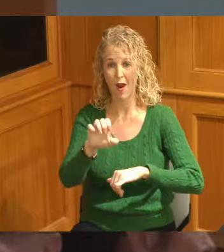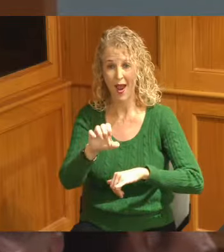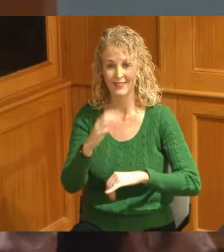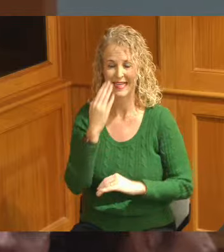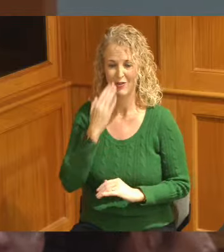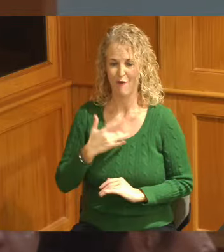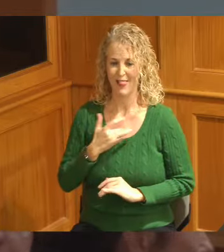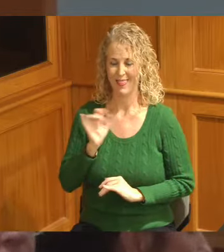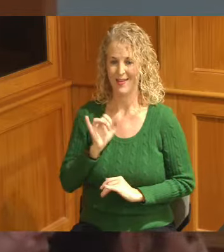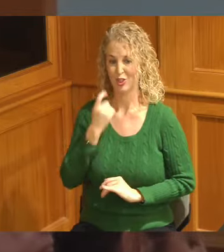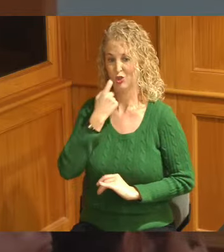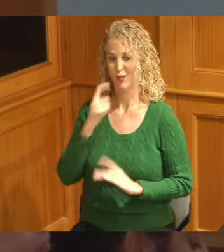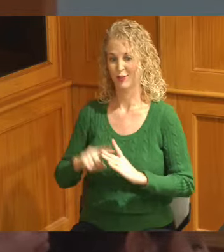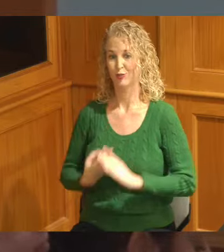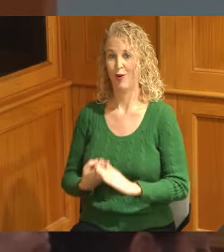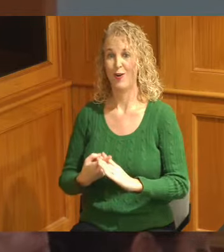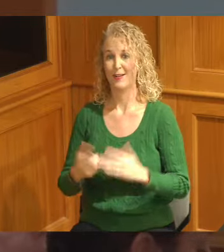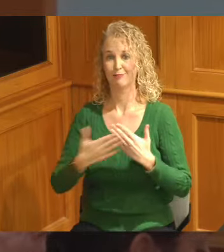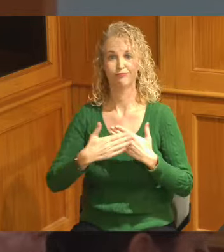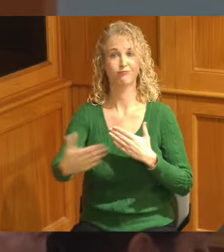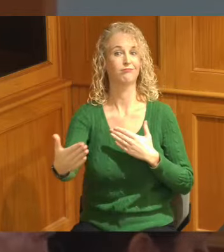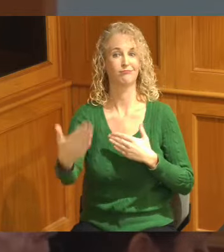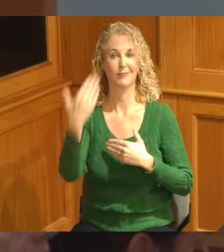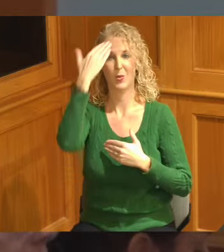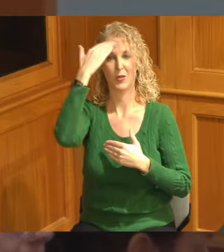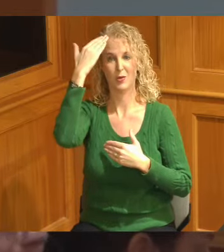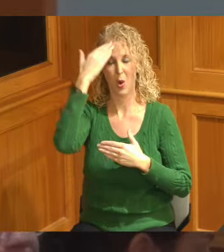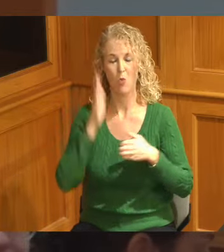we know we have work to do prepare to continue to clean the road. So I just want to thank them for